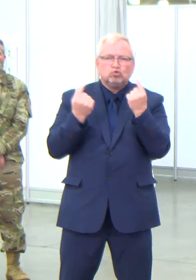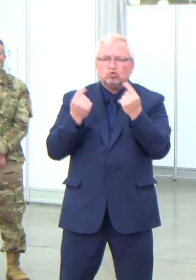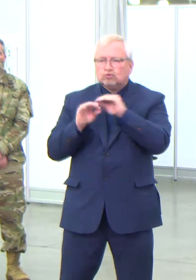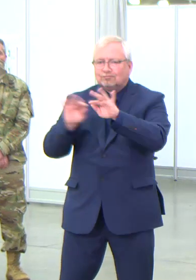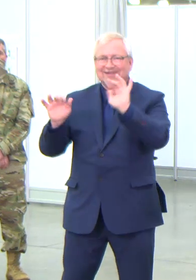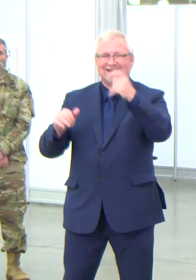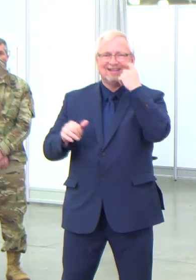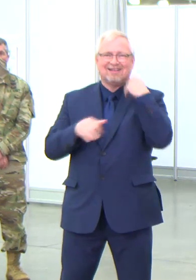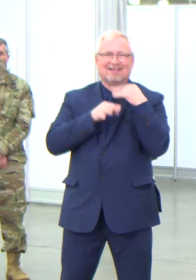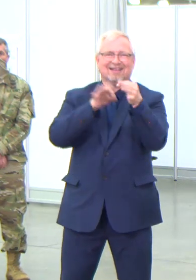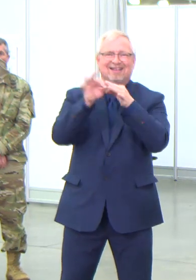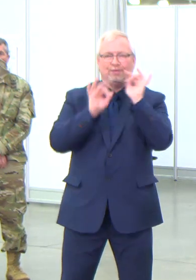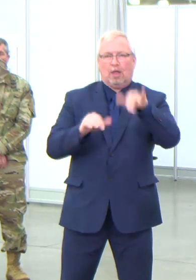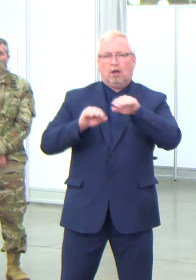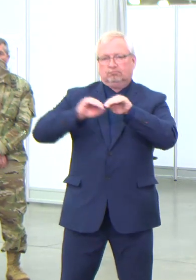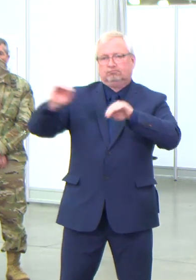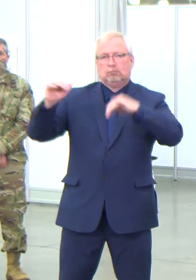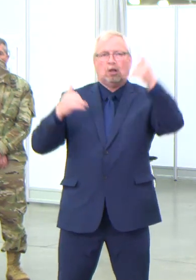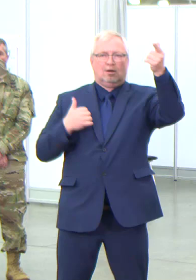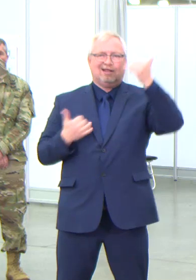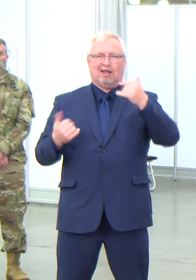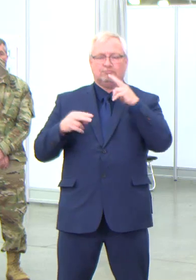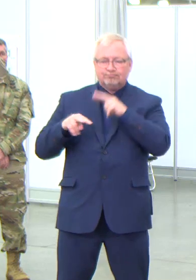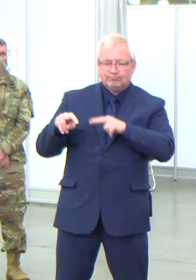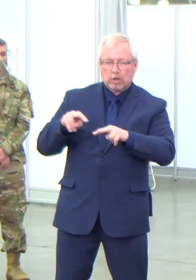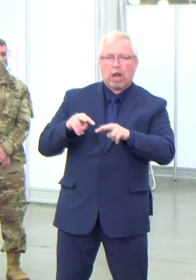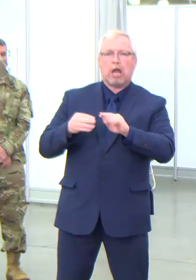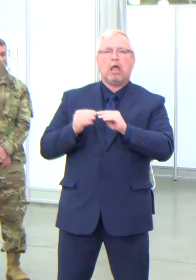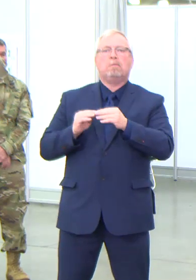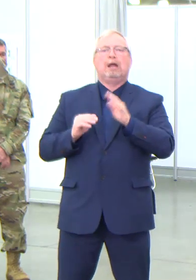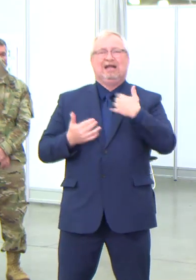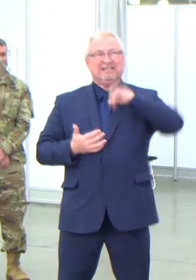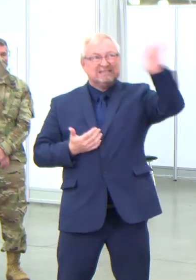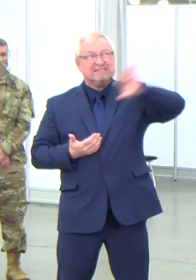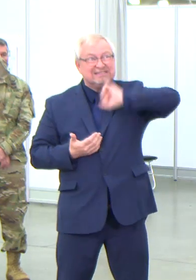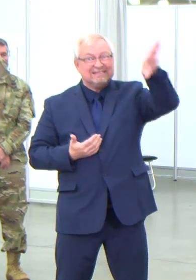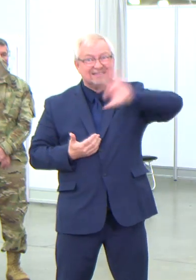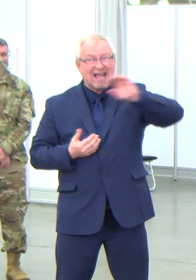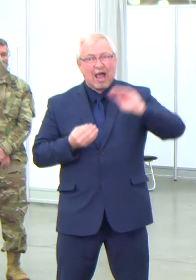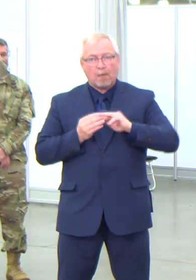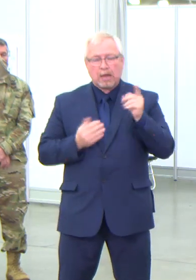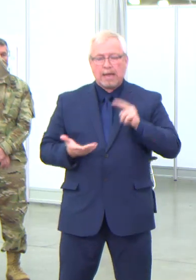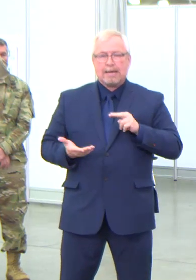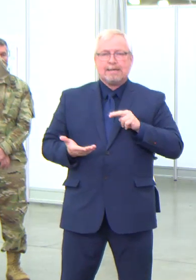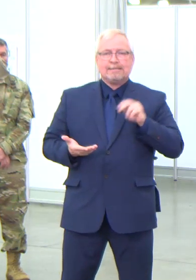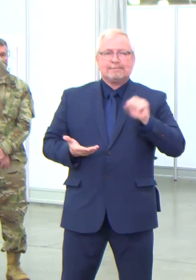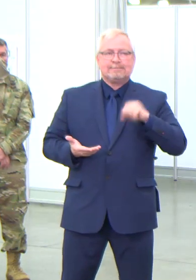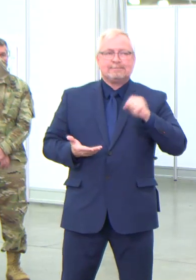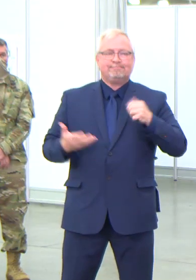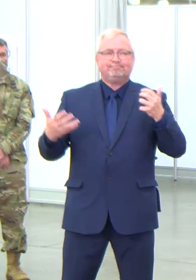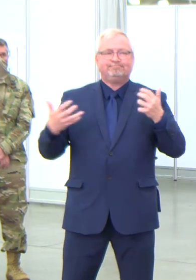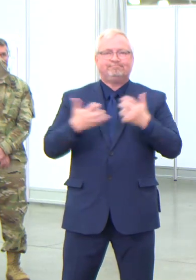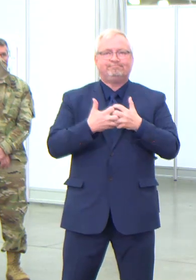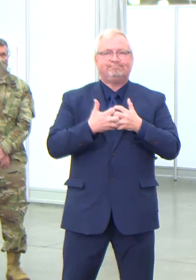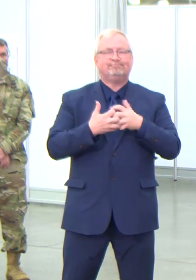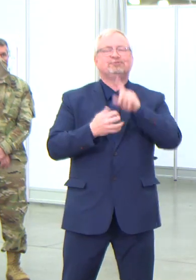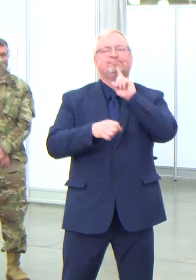I think they were looking at the numbers, and the numbers justified what I was telling them, but there's no question that